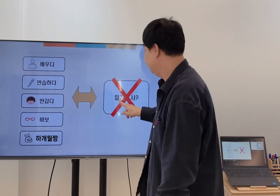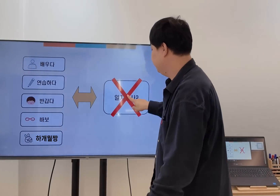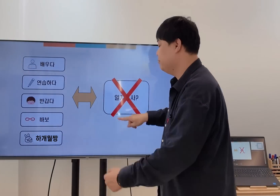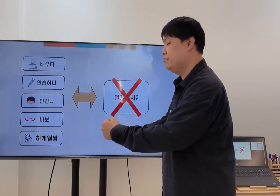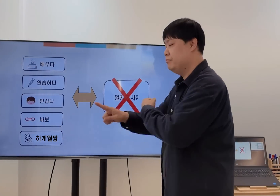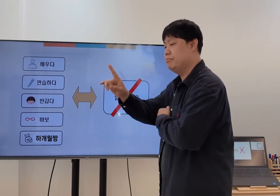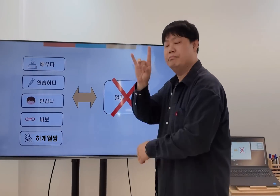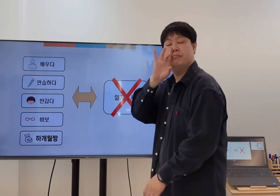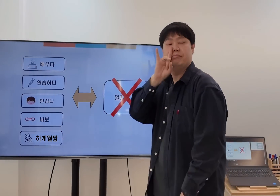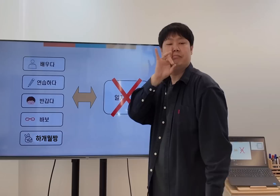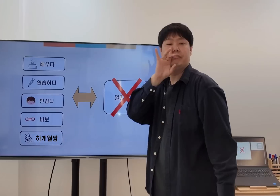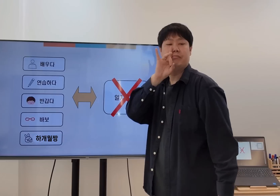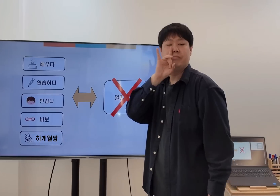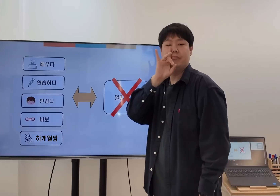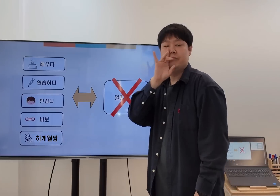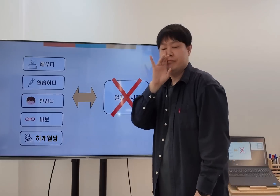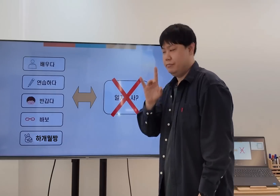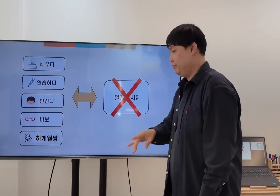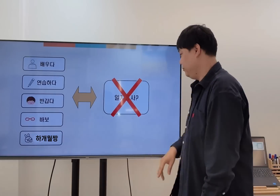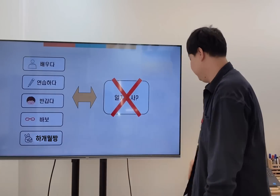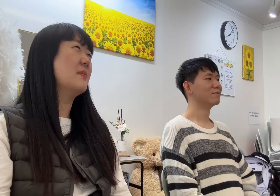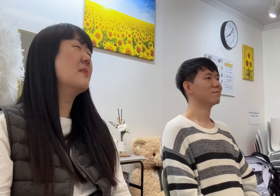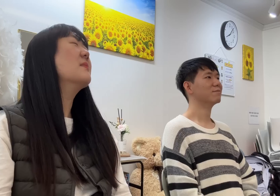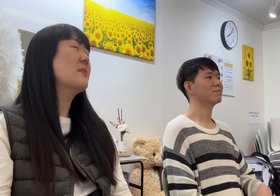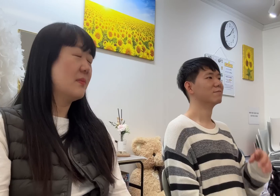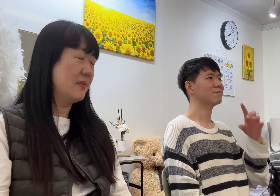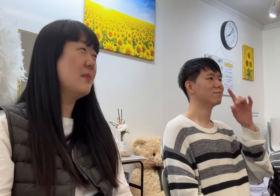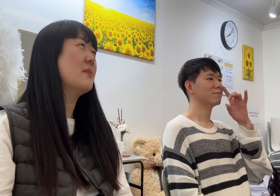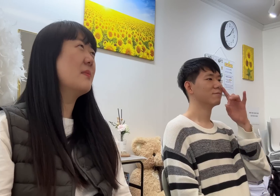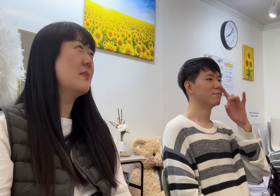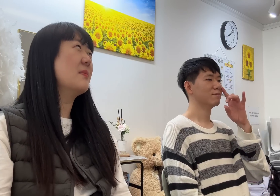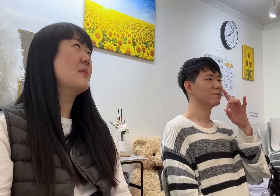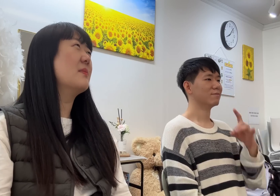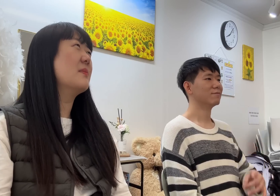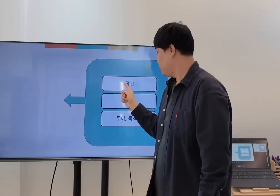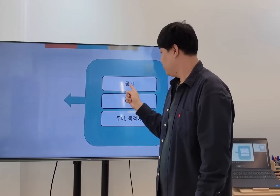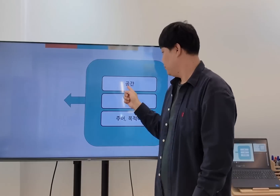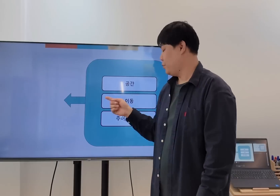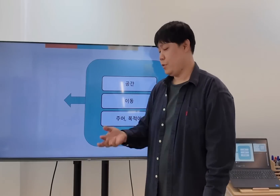This kind of sign language is not allowed. Nod, nod. Space.